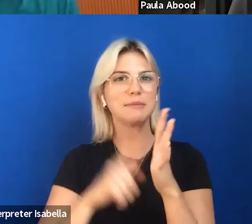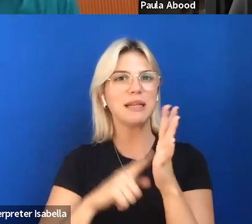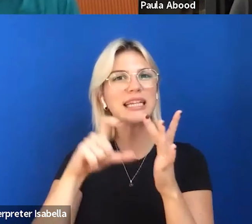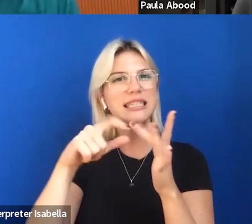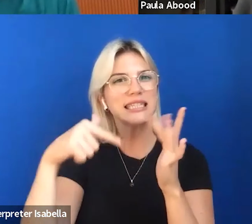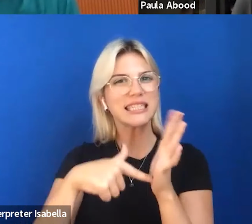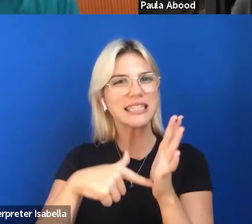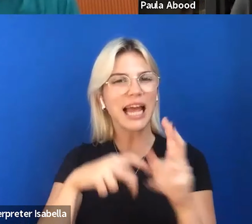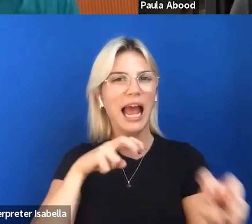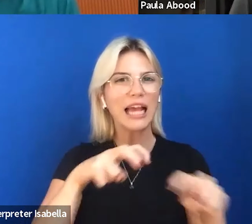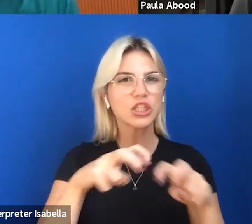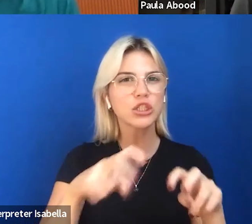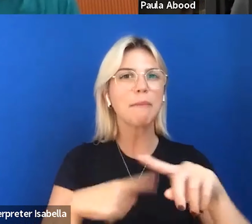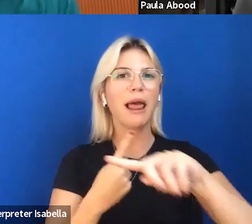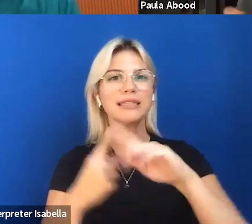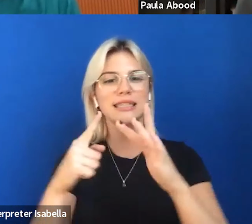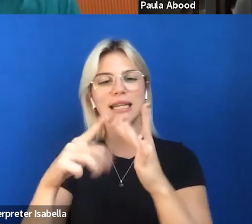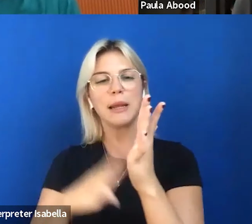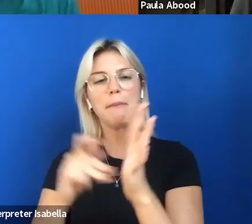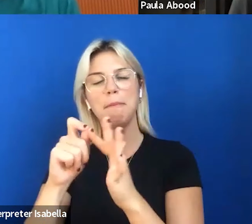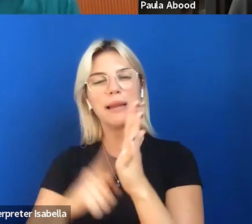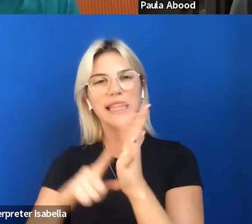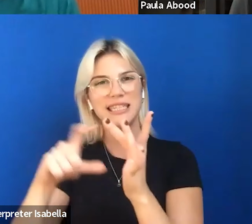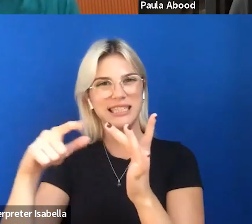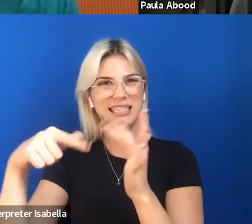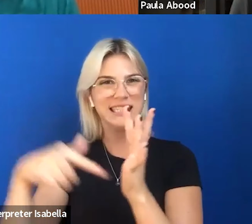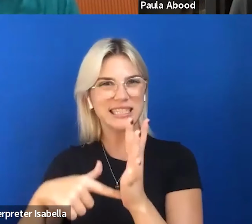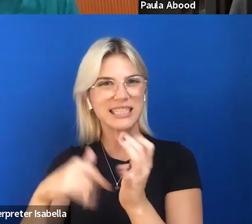that demonstrate first and foremost, I think,